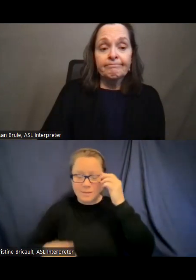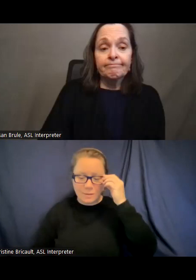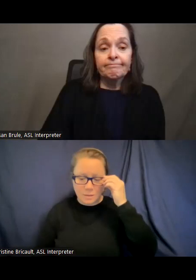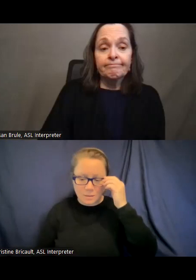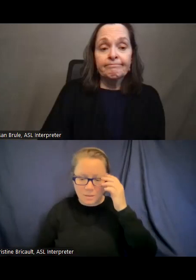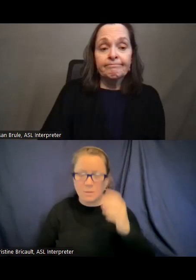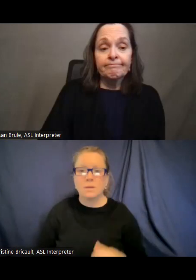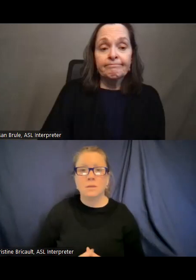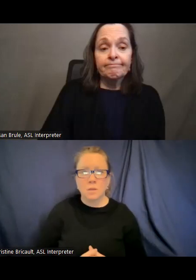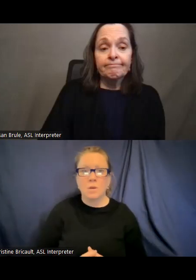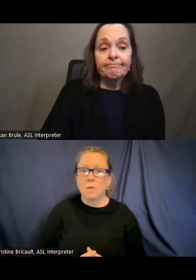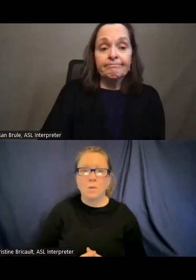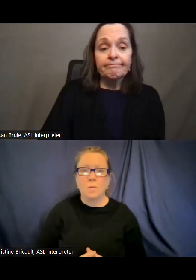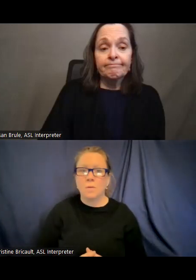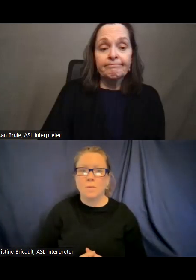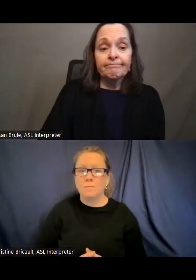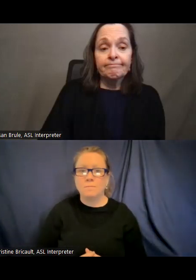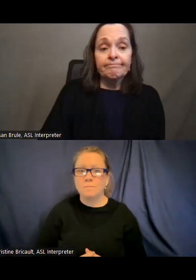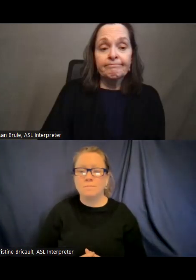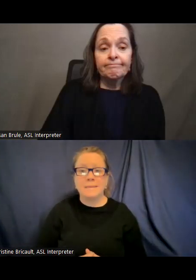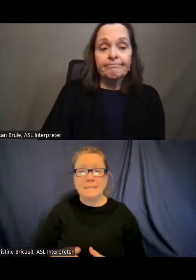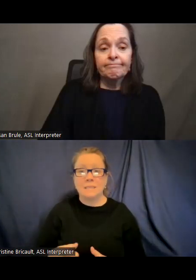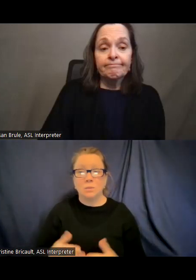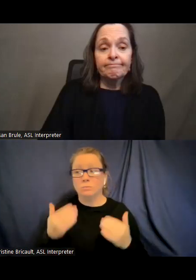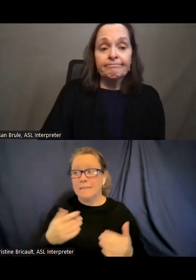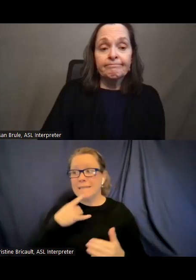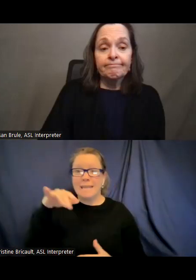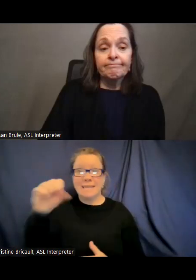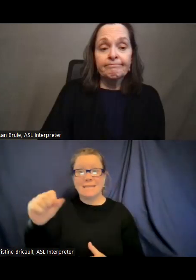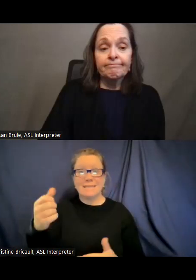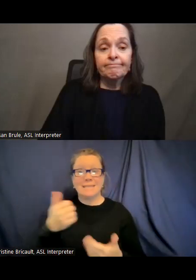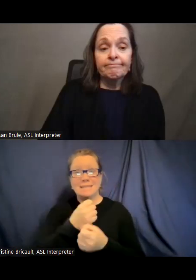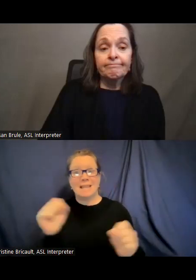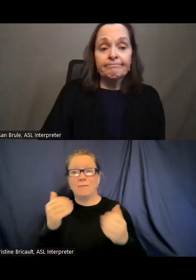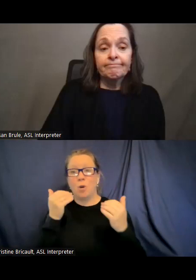So, I don't think that you can safely say "Yes" to that, because